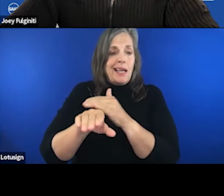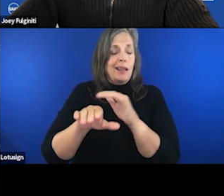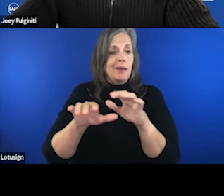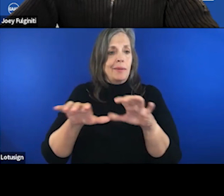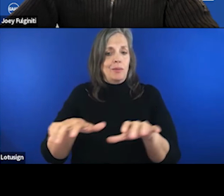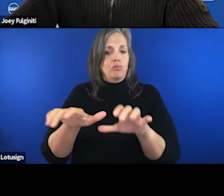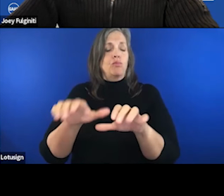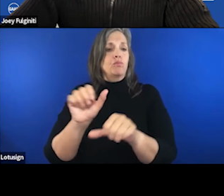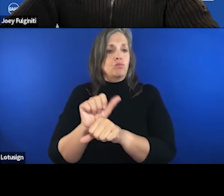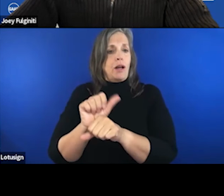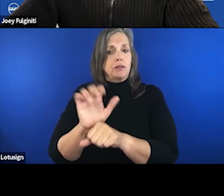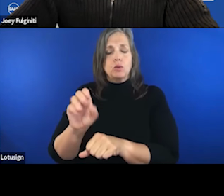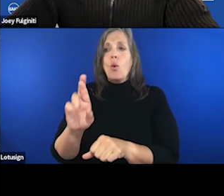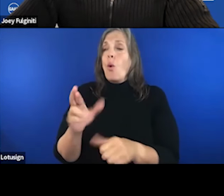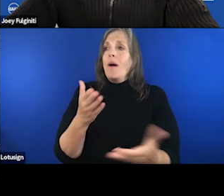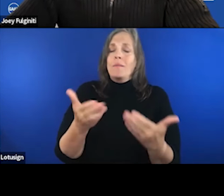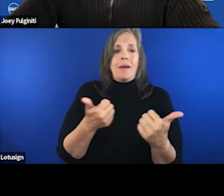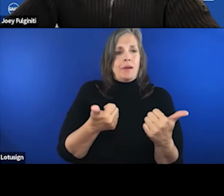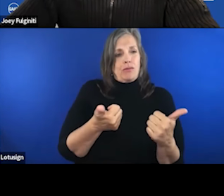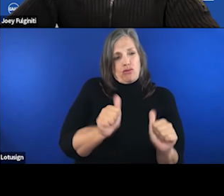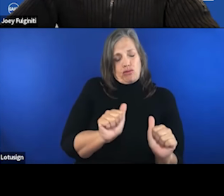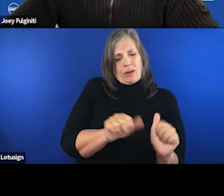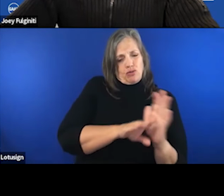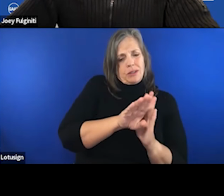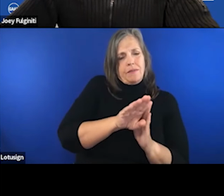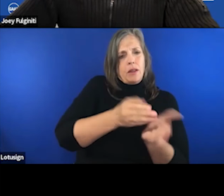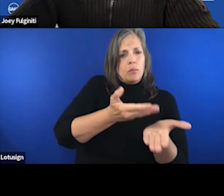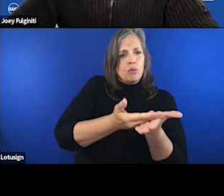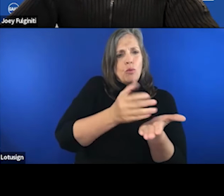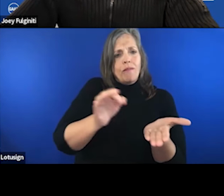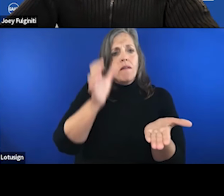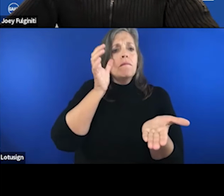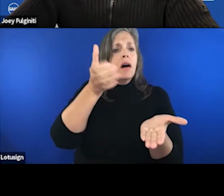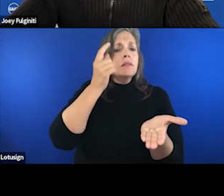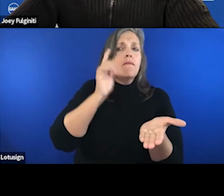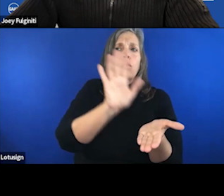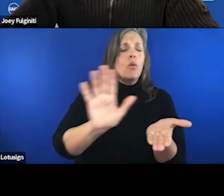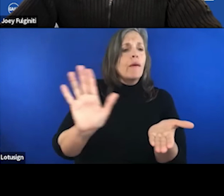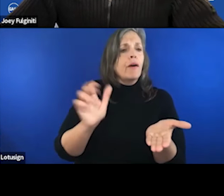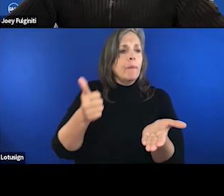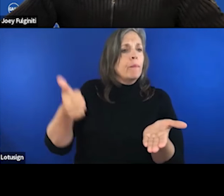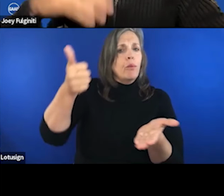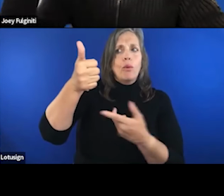develop proof of concept for their bosses what would you recommend in that scenario everything